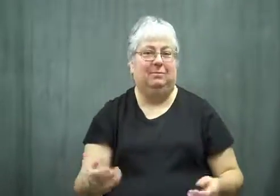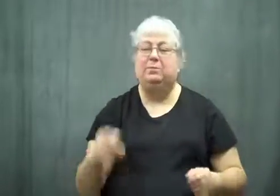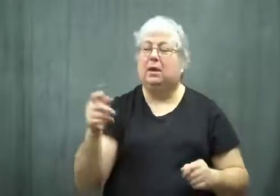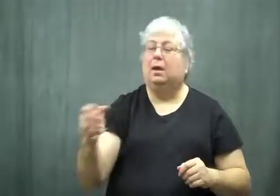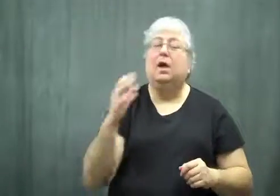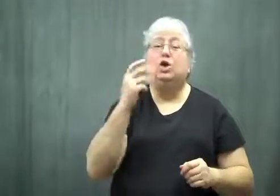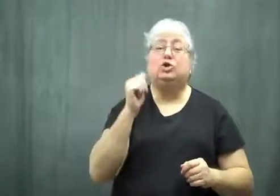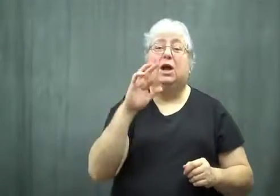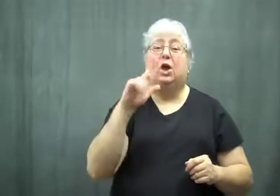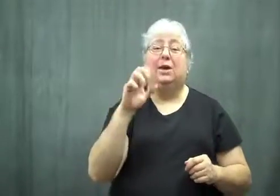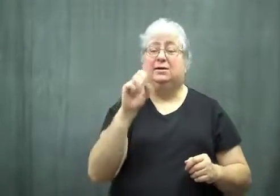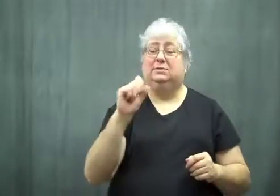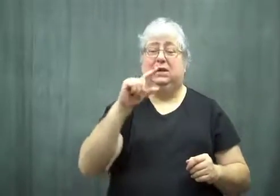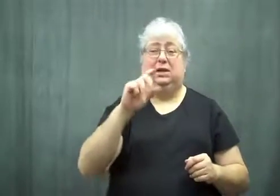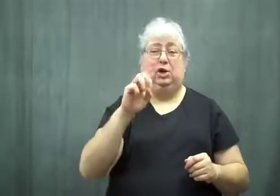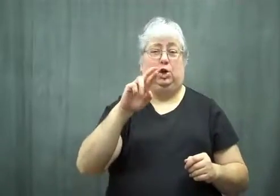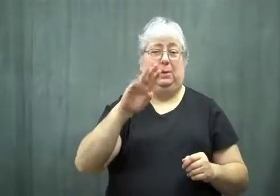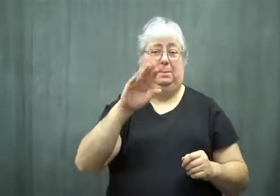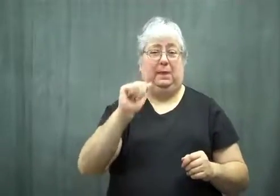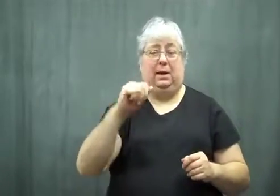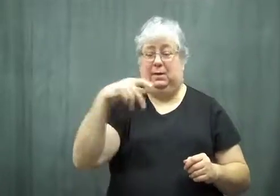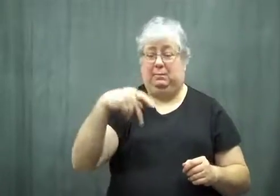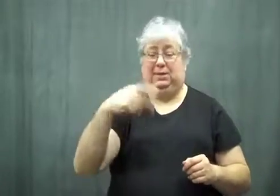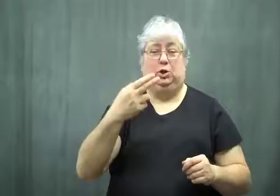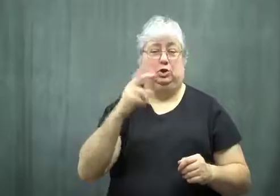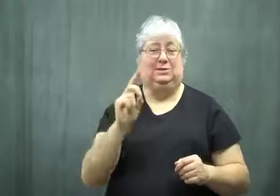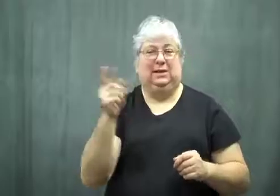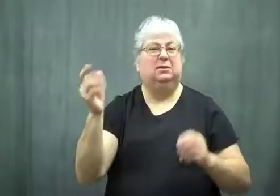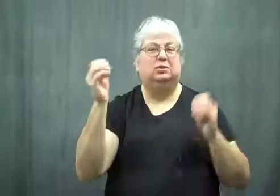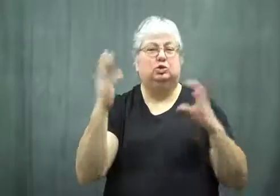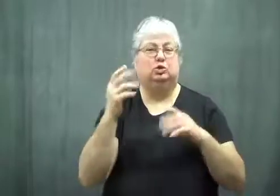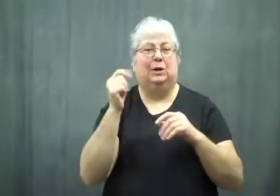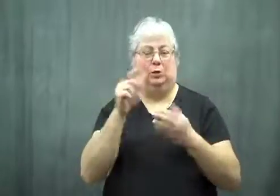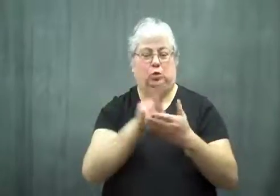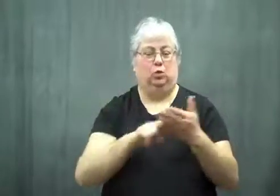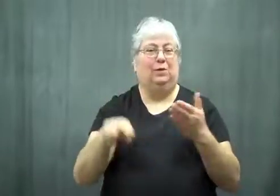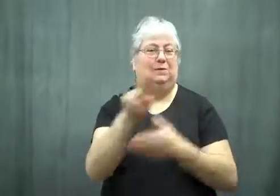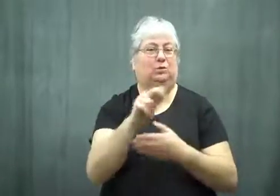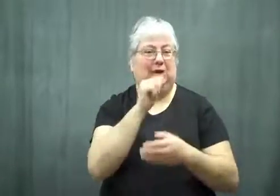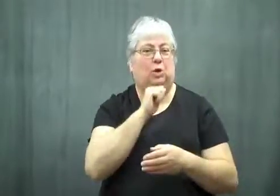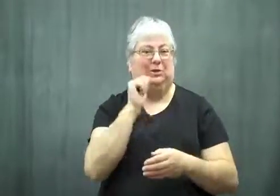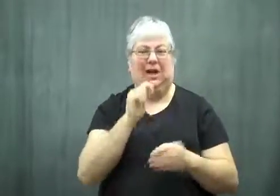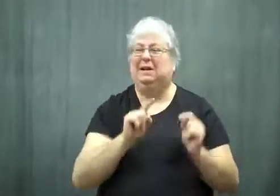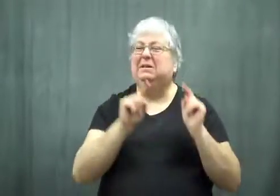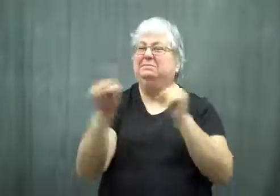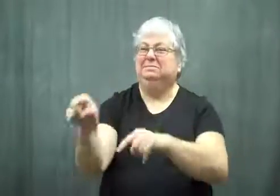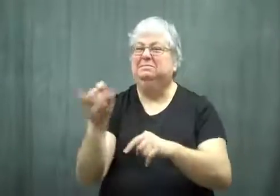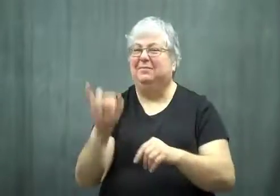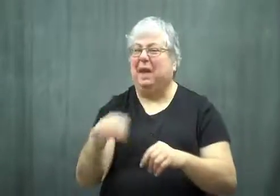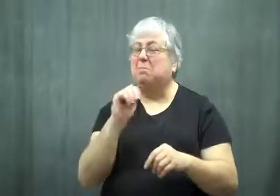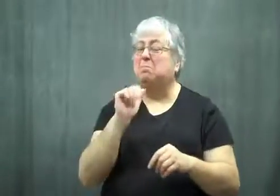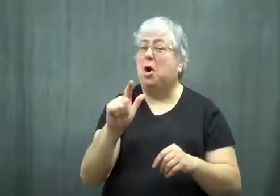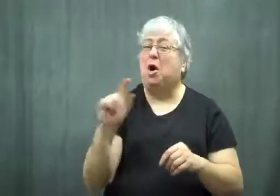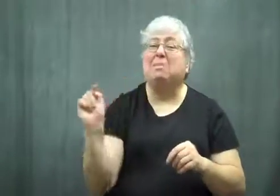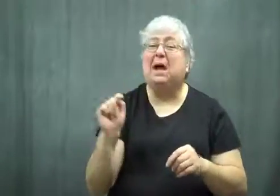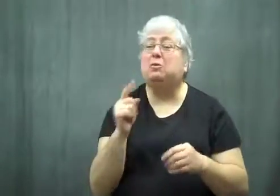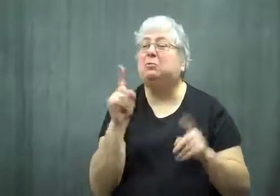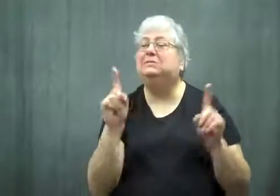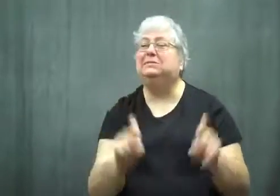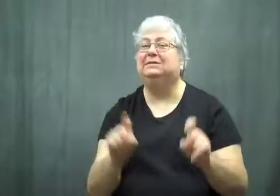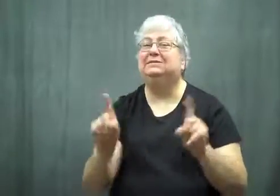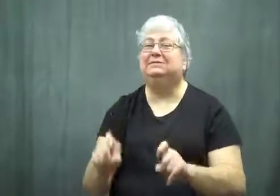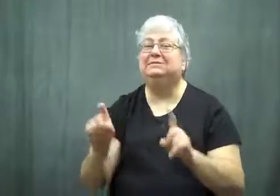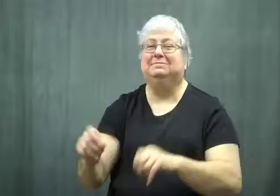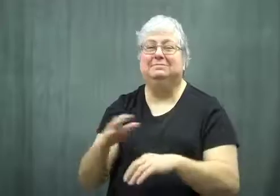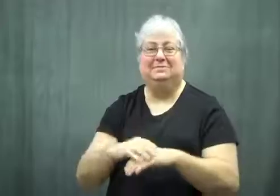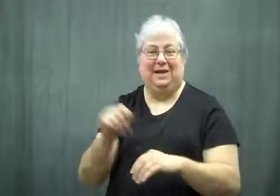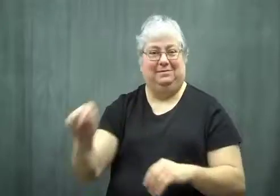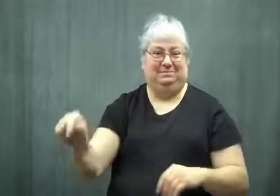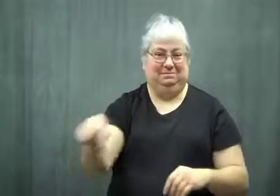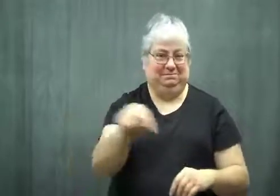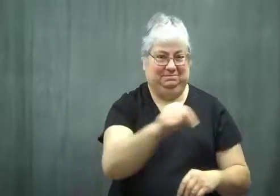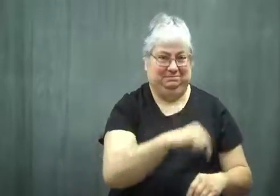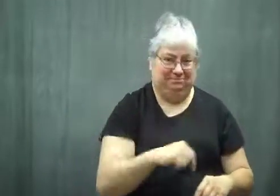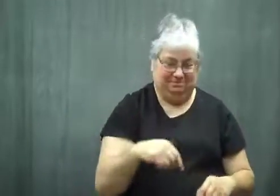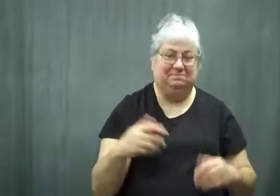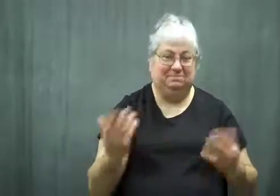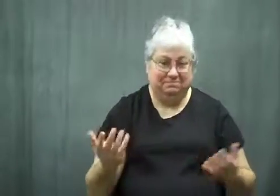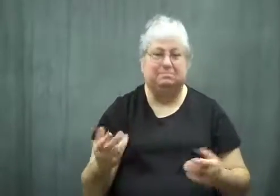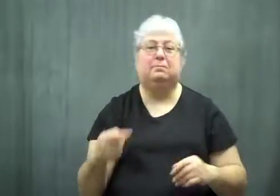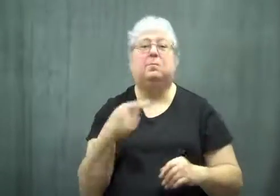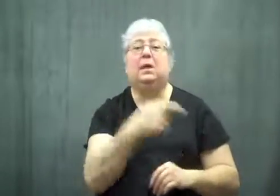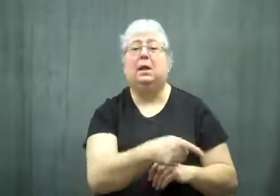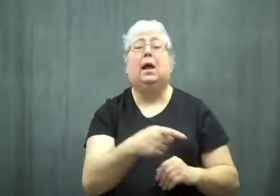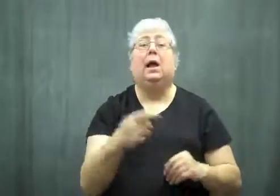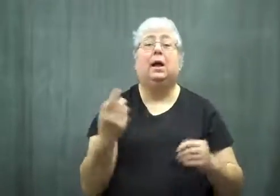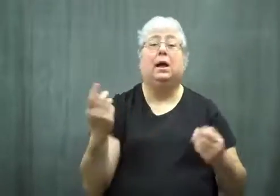Charles Gerba, Ph.D., is a teacher at the University of Arizona.